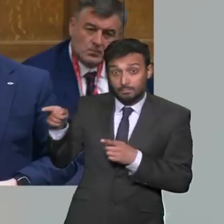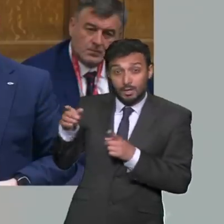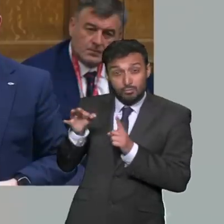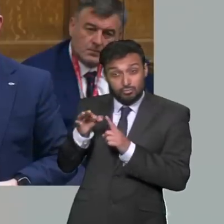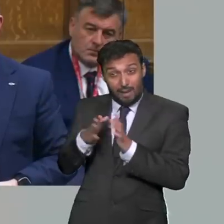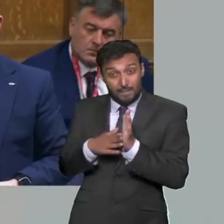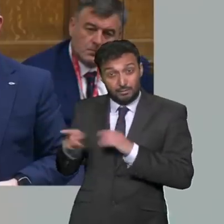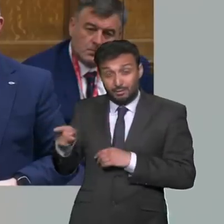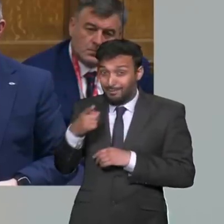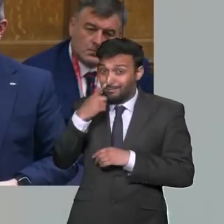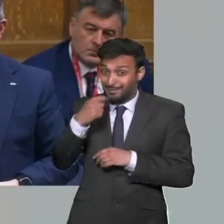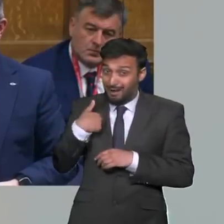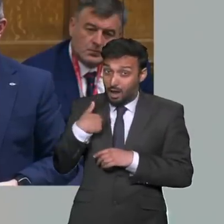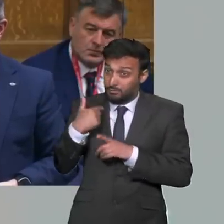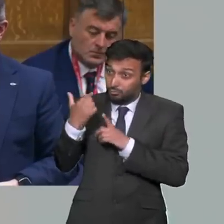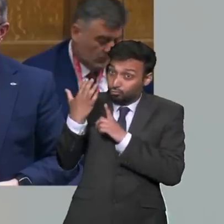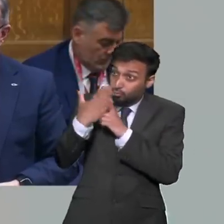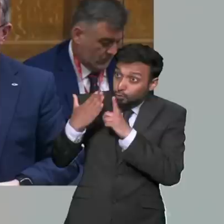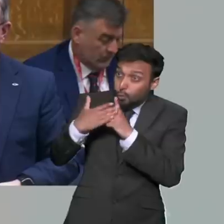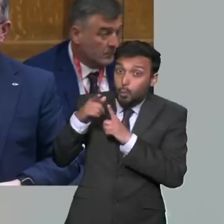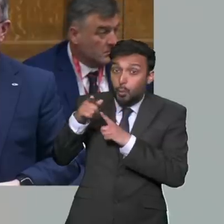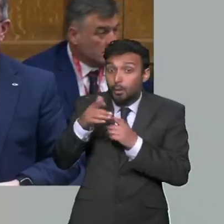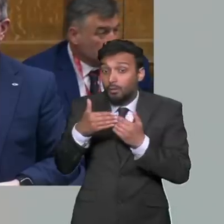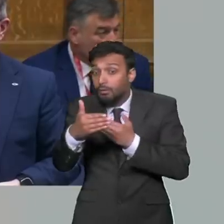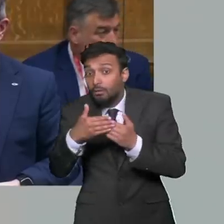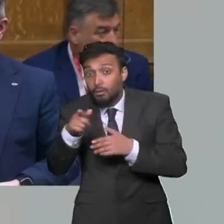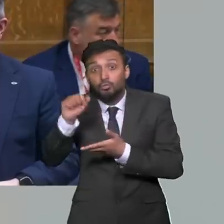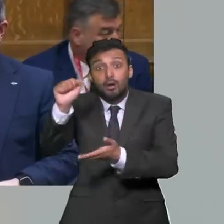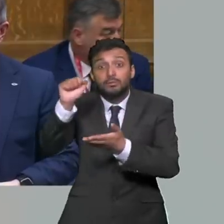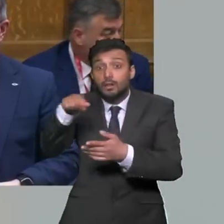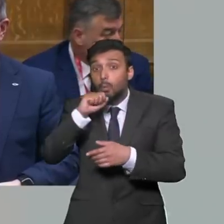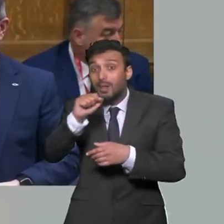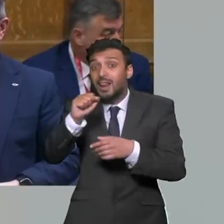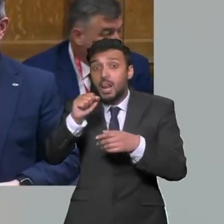by the Chancellor in the near future to help hard-pressed households will apply to Northern